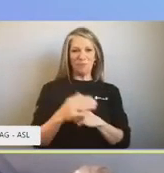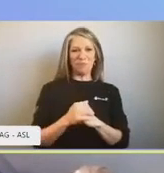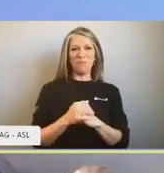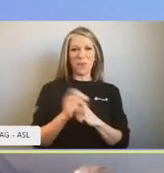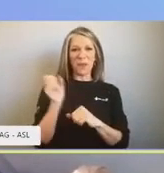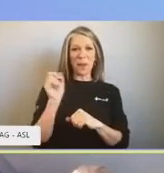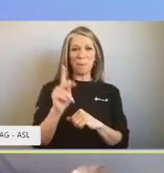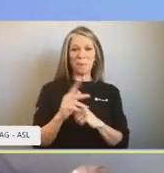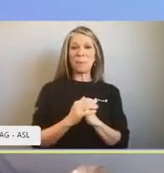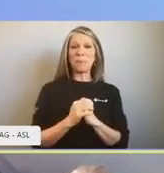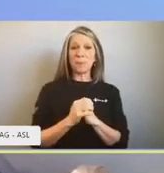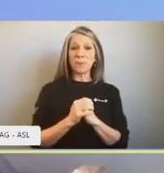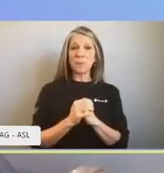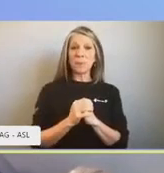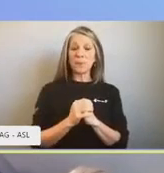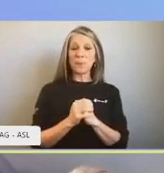just pop my slides up. That